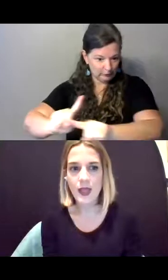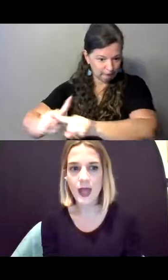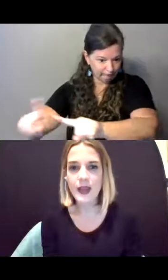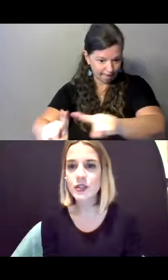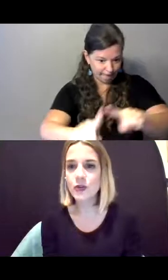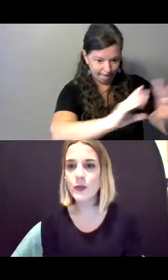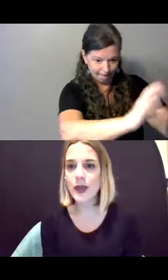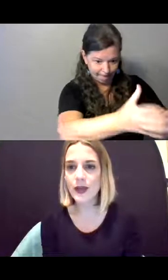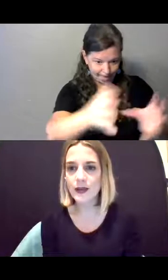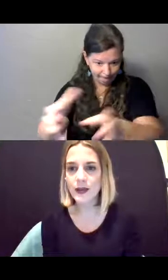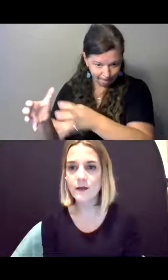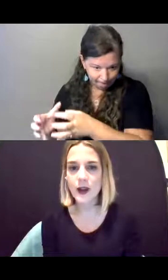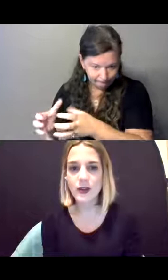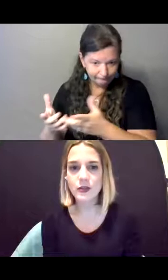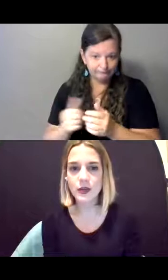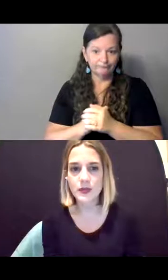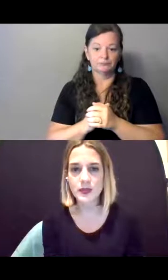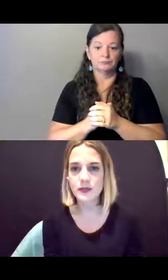and that is grouping in various groups